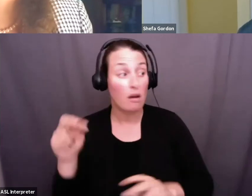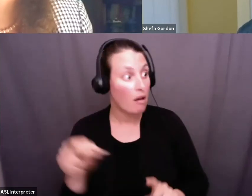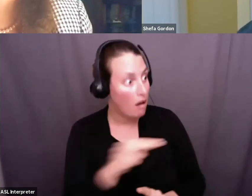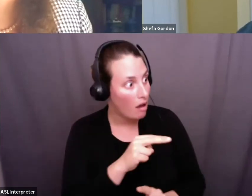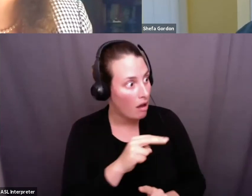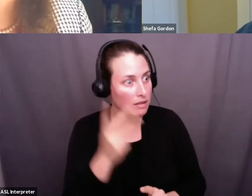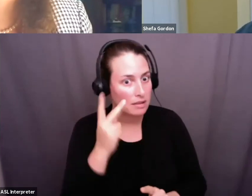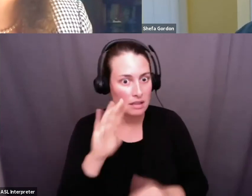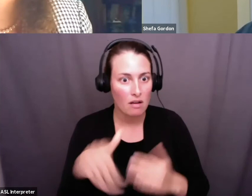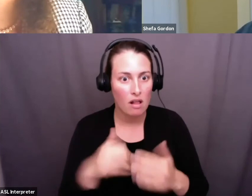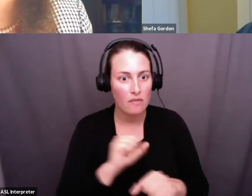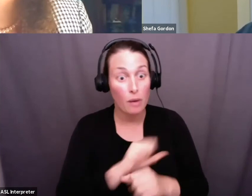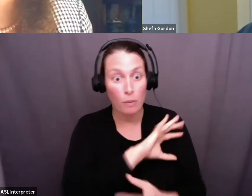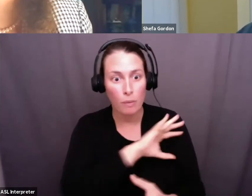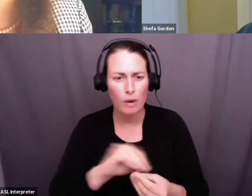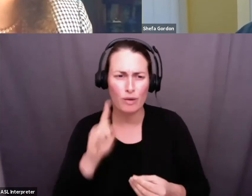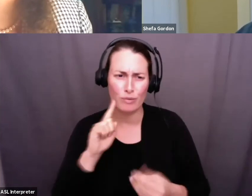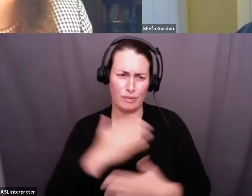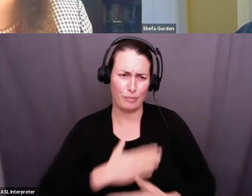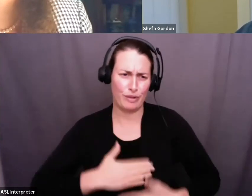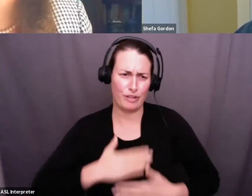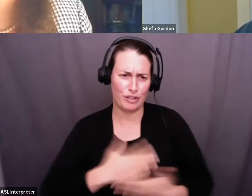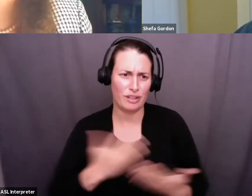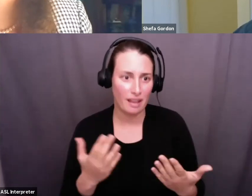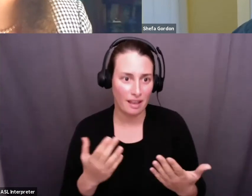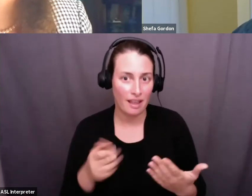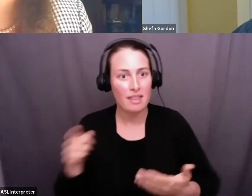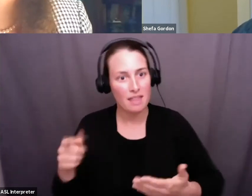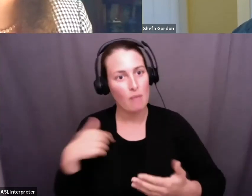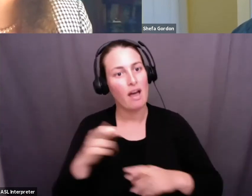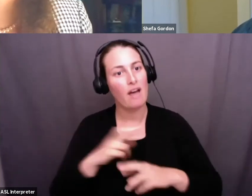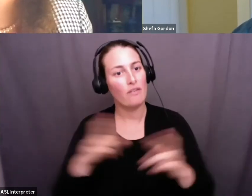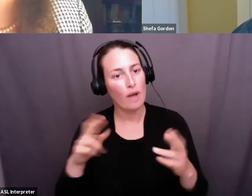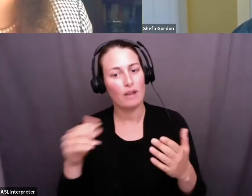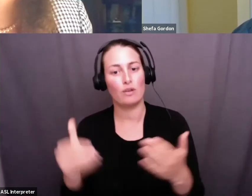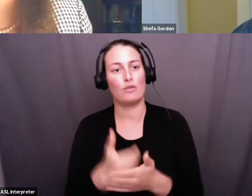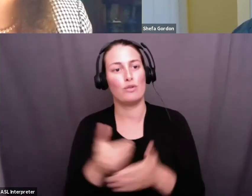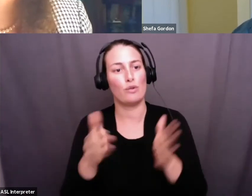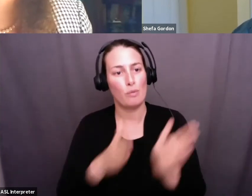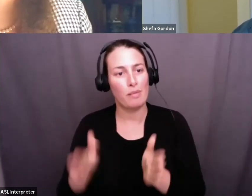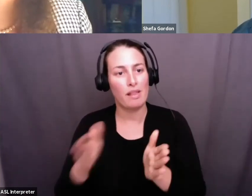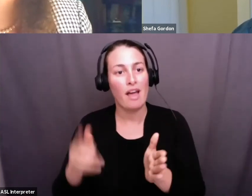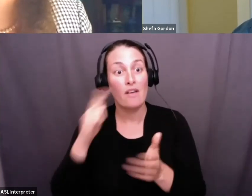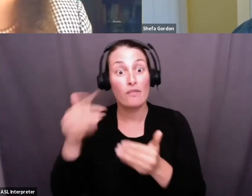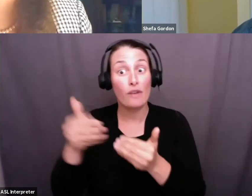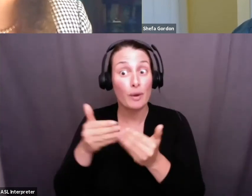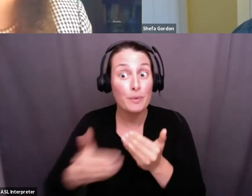an updated plan for going forward, and it’s really going to jump-start what’s going